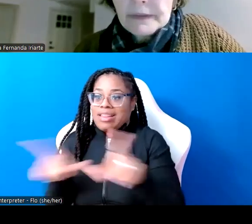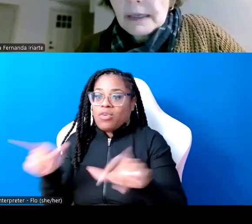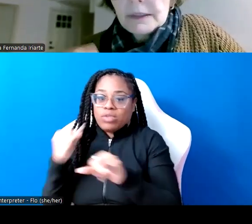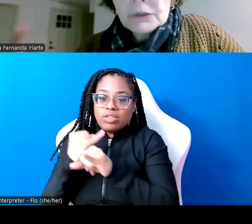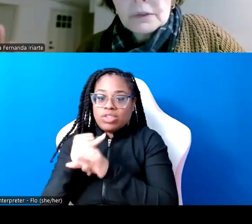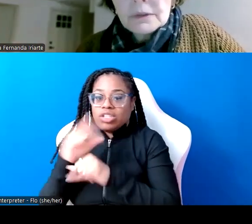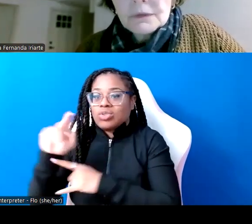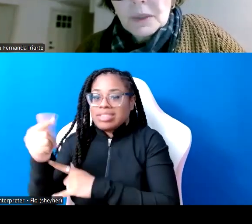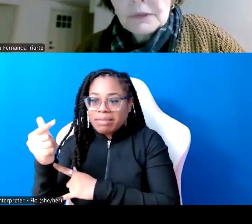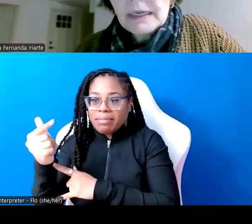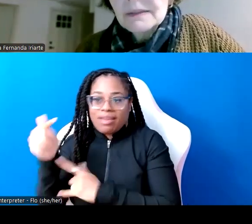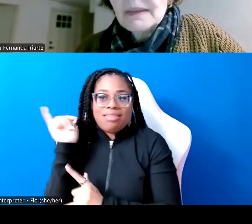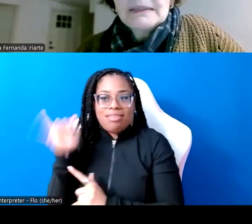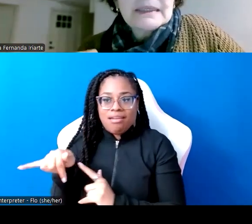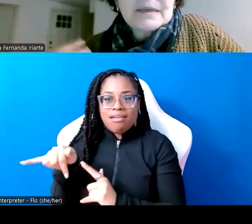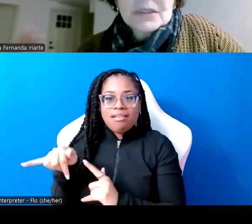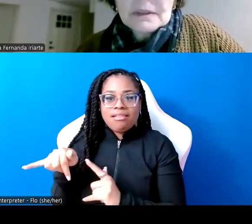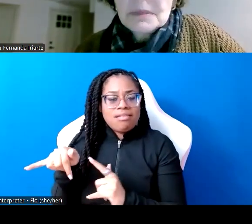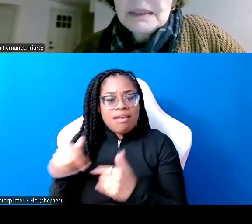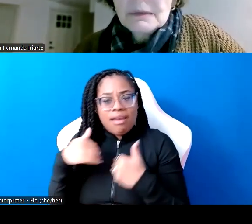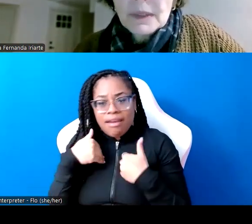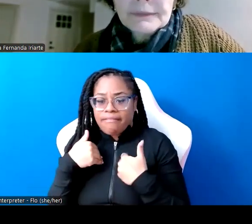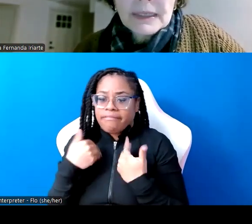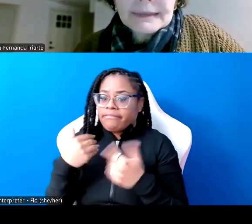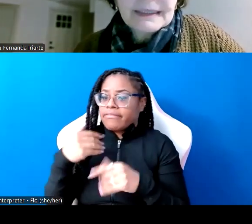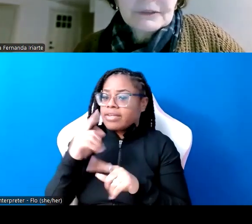that the Alternatives waiver has that the MSSP waiver has that.